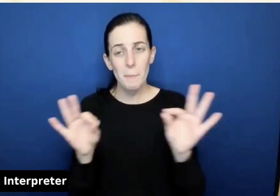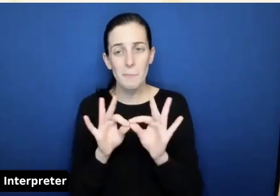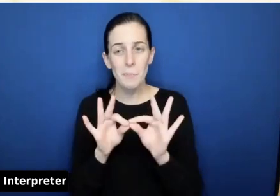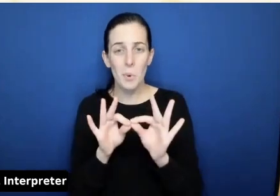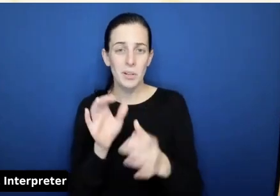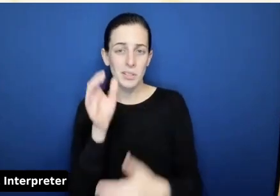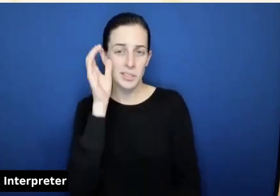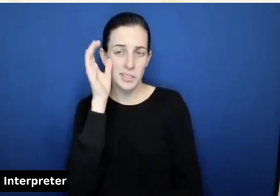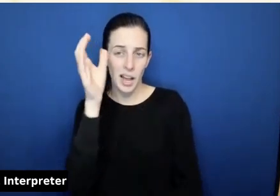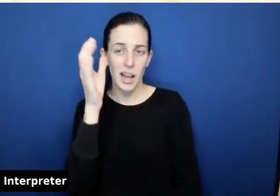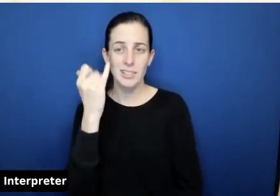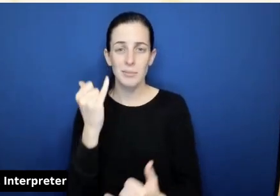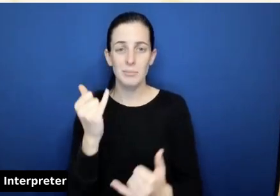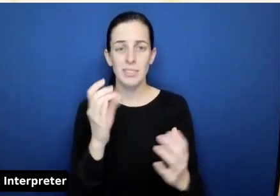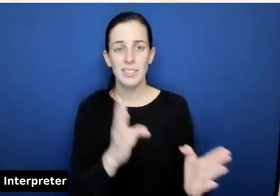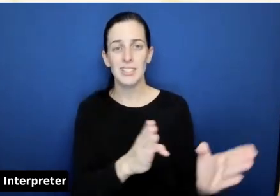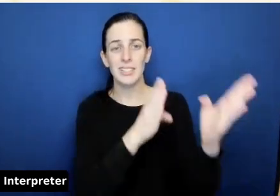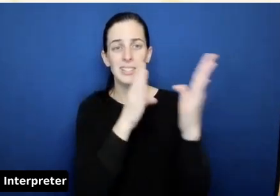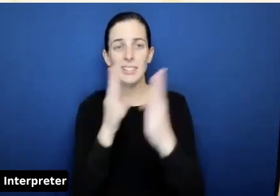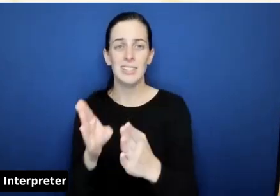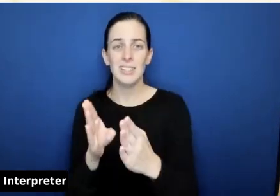Let's move to know about keyboard usability.